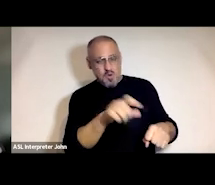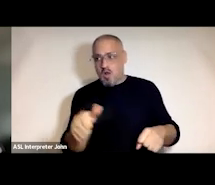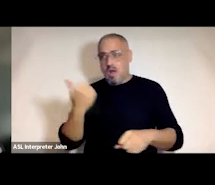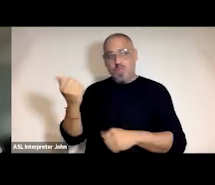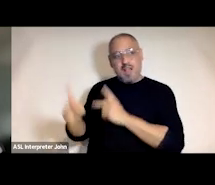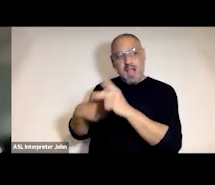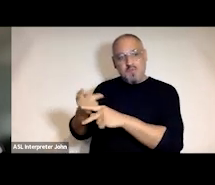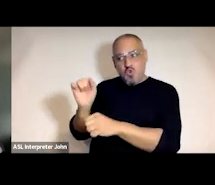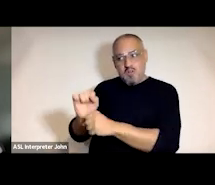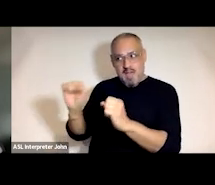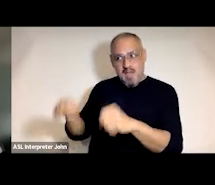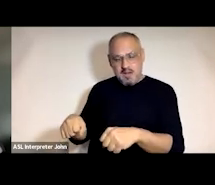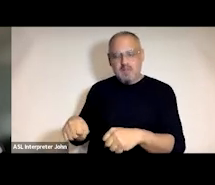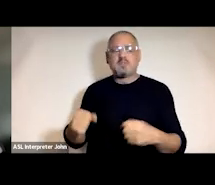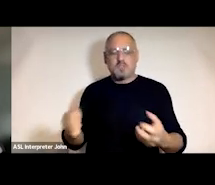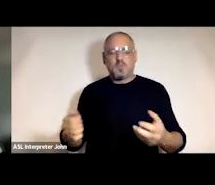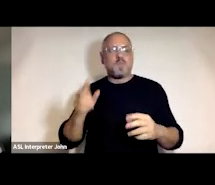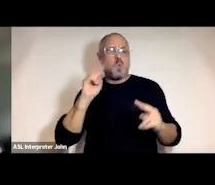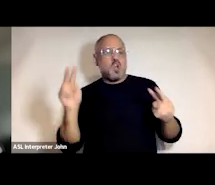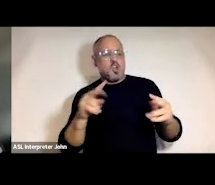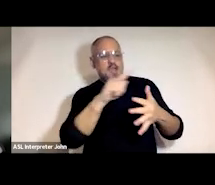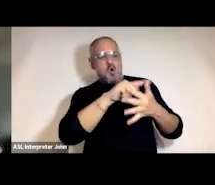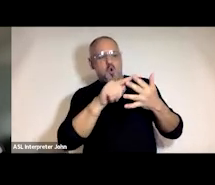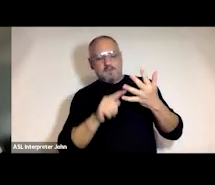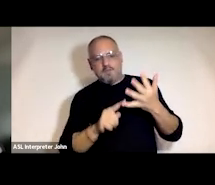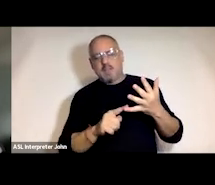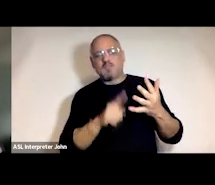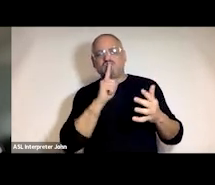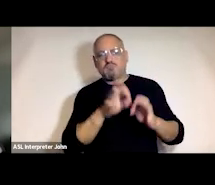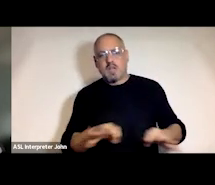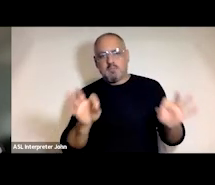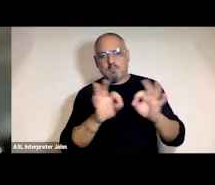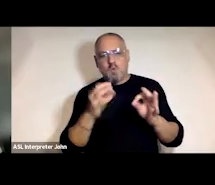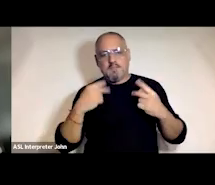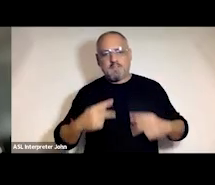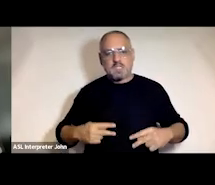So looking at all of that is really important for physical conditions.